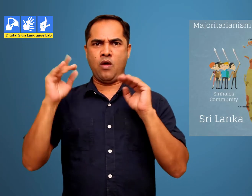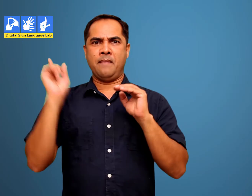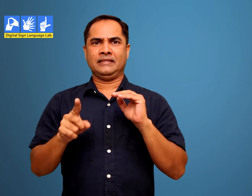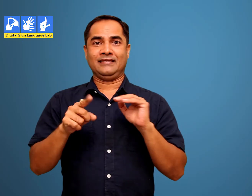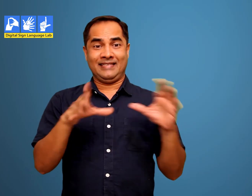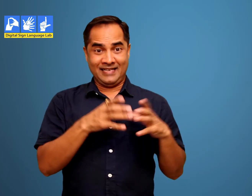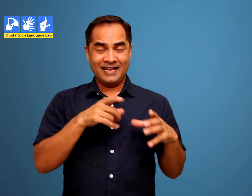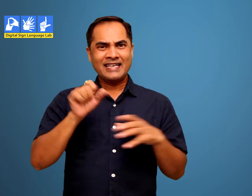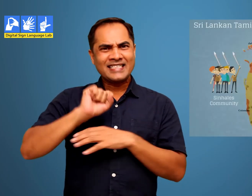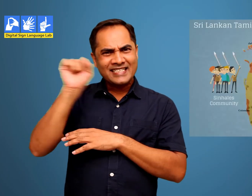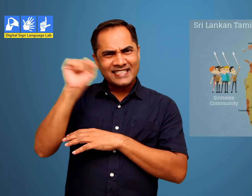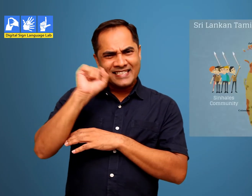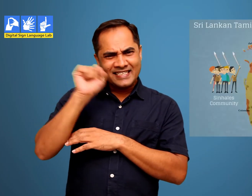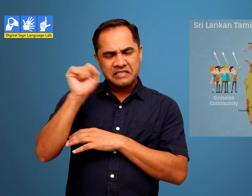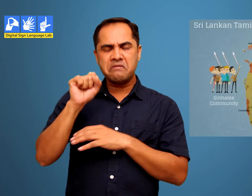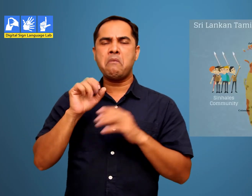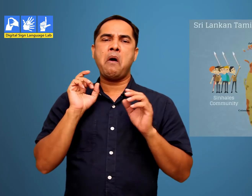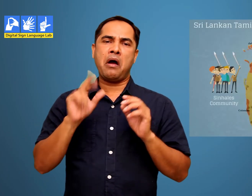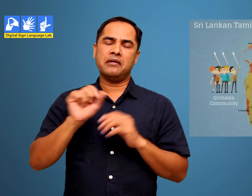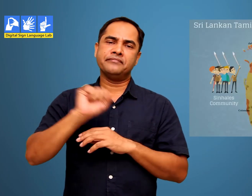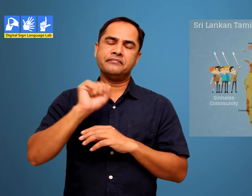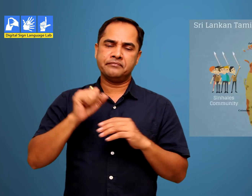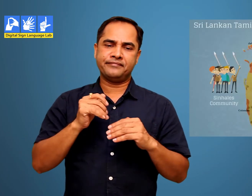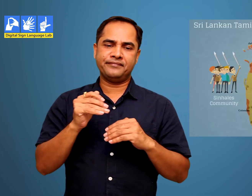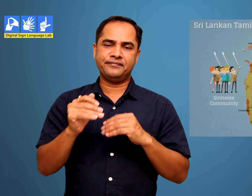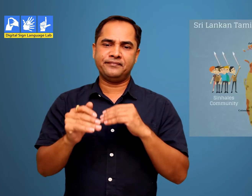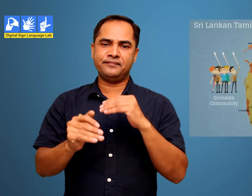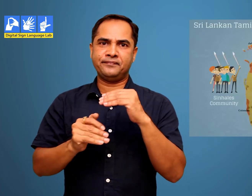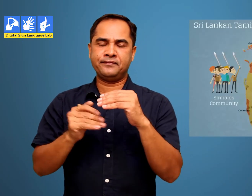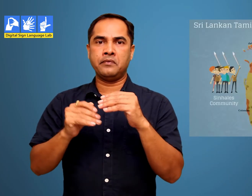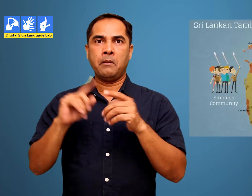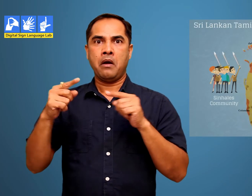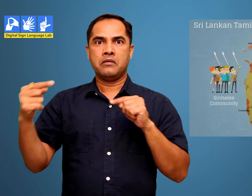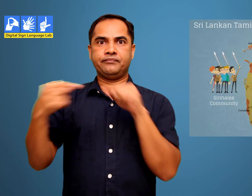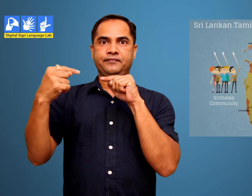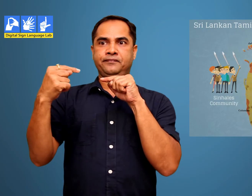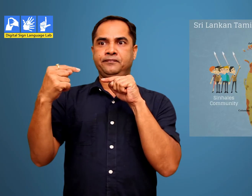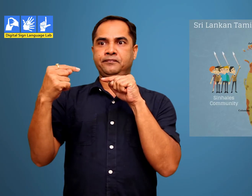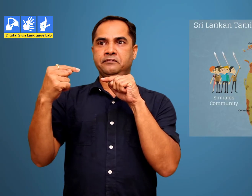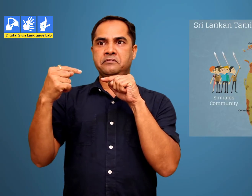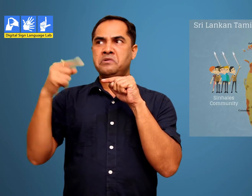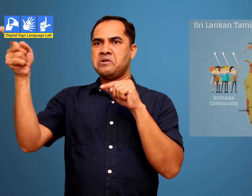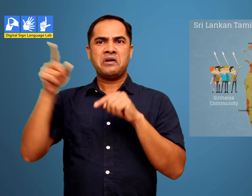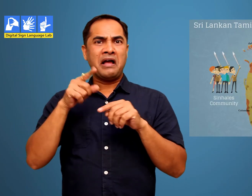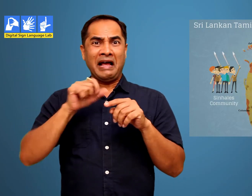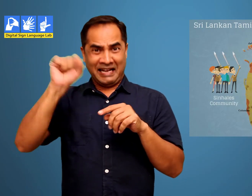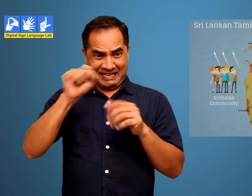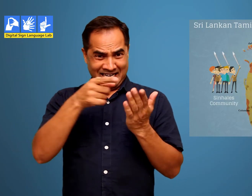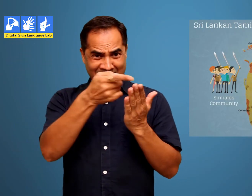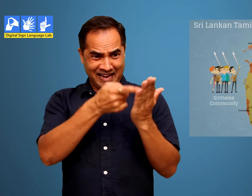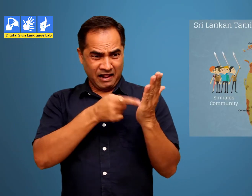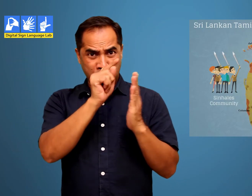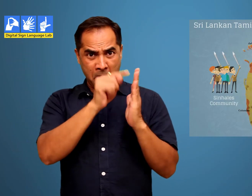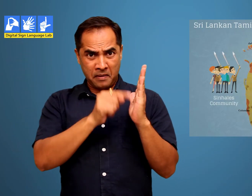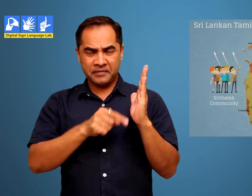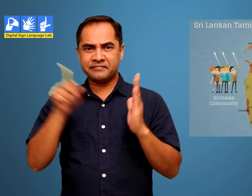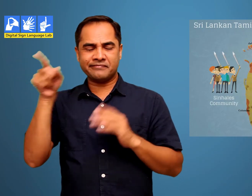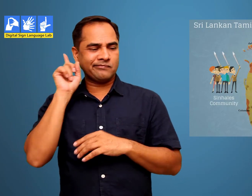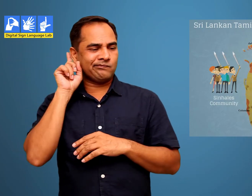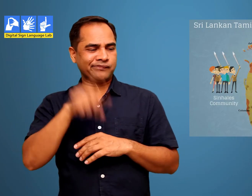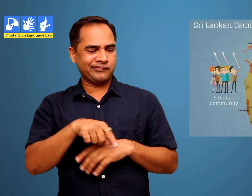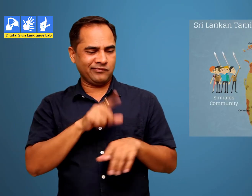They continued to protest but the government ignored their requests since